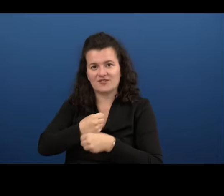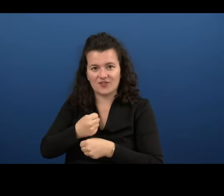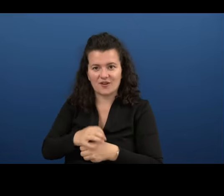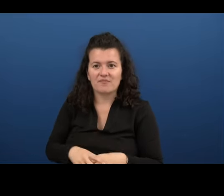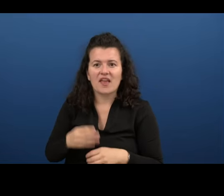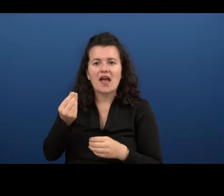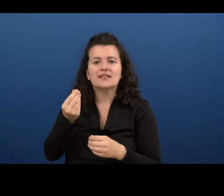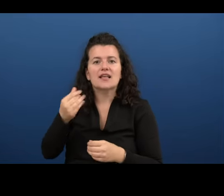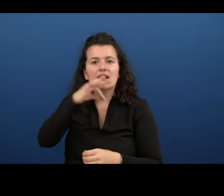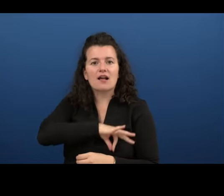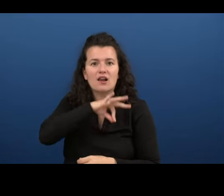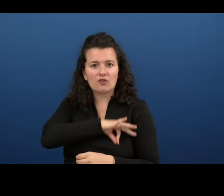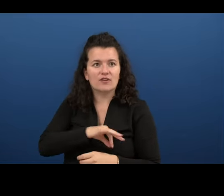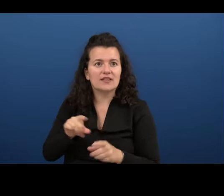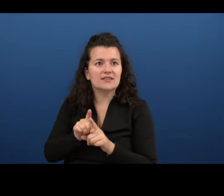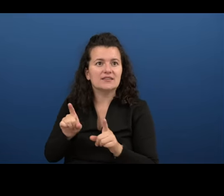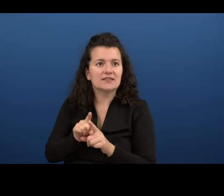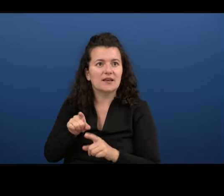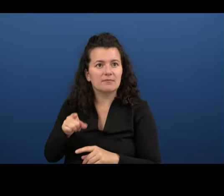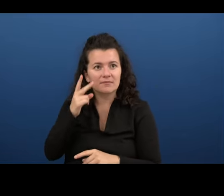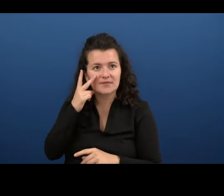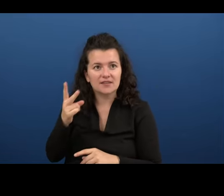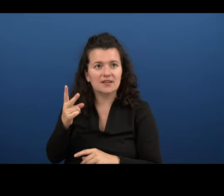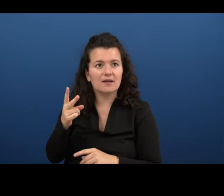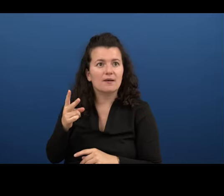14:29:56 And if you take that for someone with a disability is likely to be more because